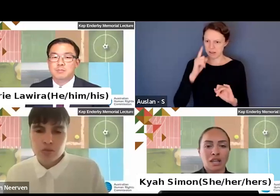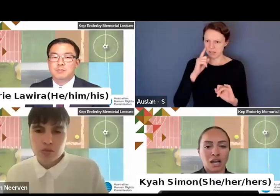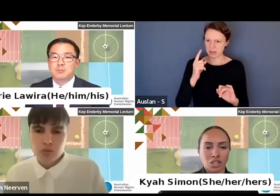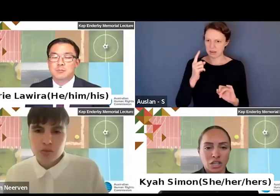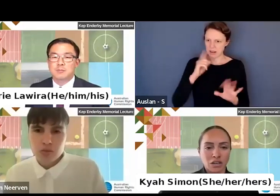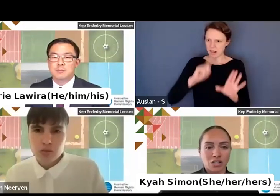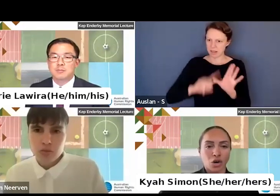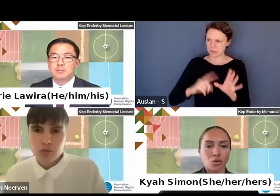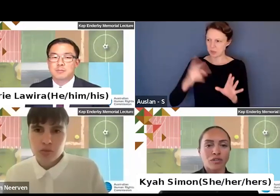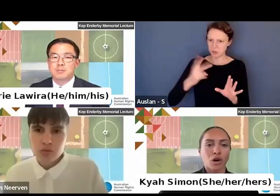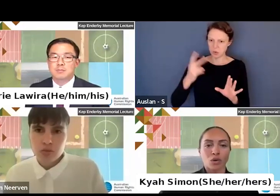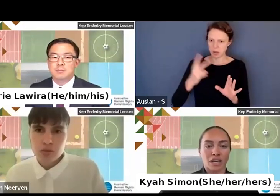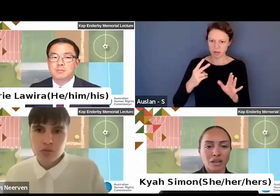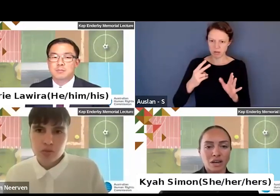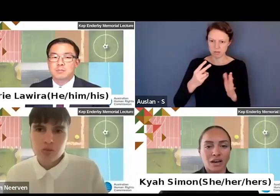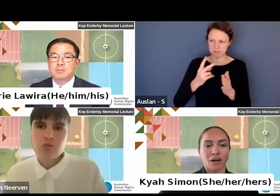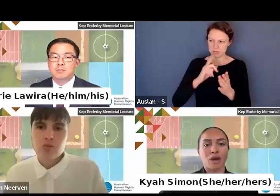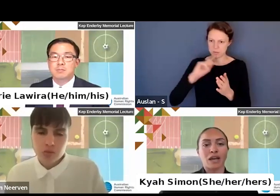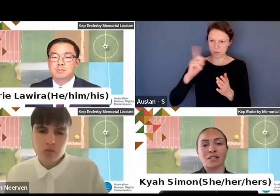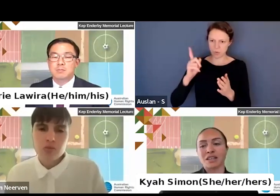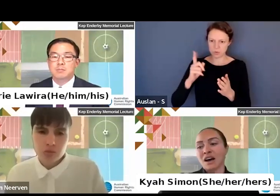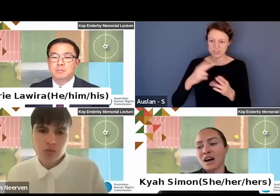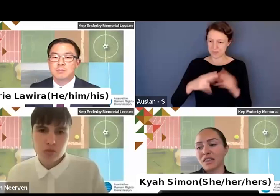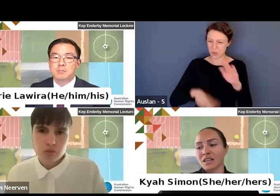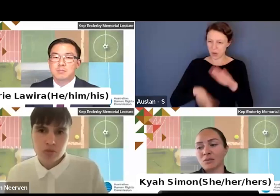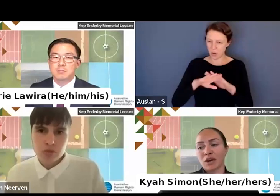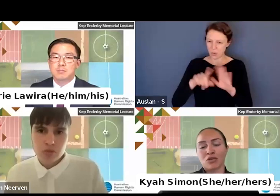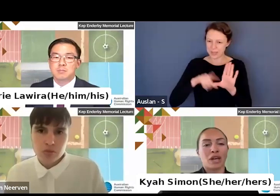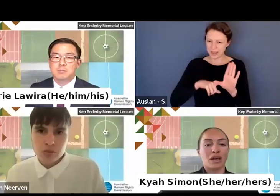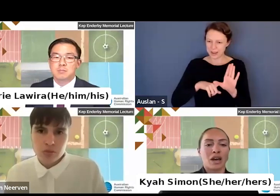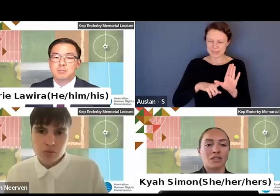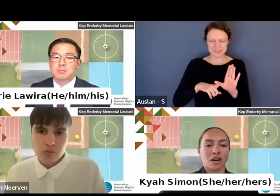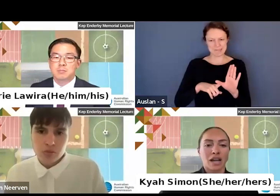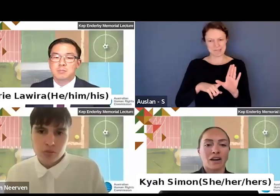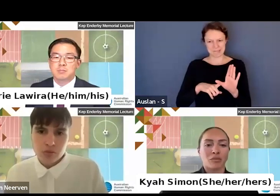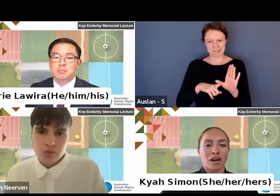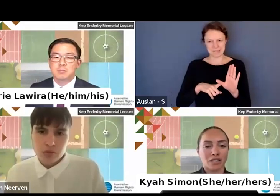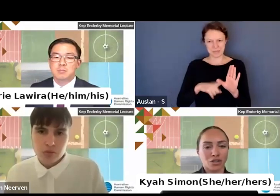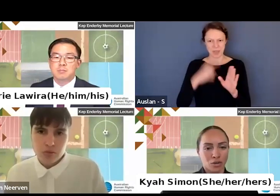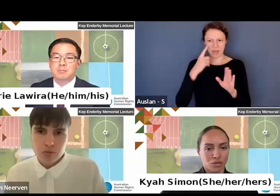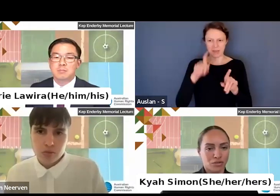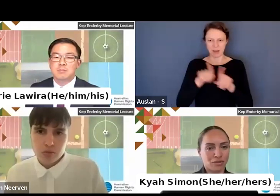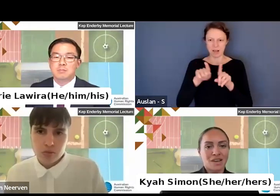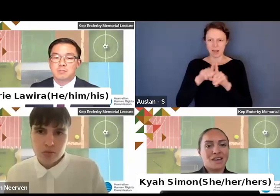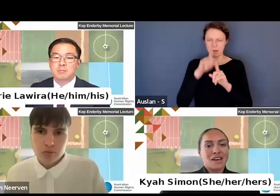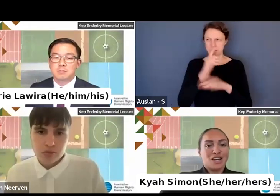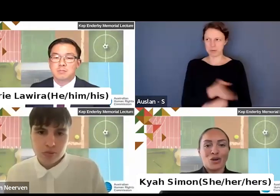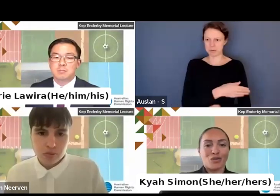last year in total for the whole year and I think it's a matter of being out of sight, out of mind in terms of, you know,